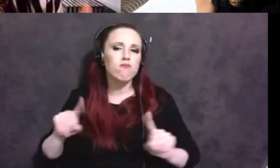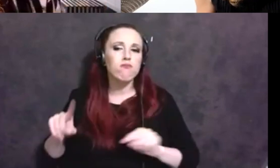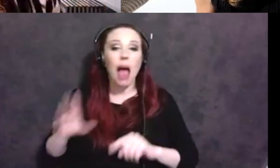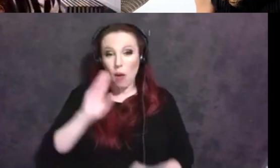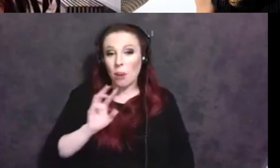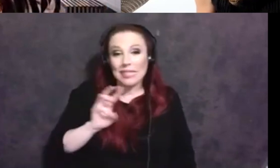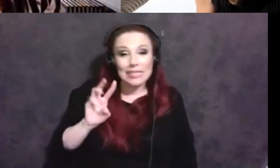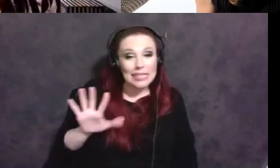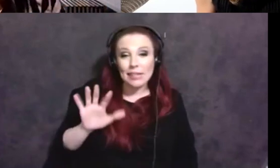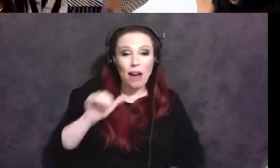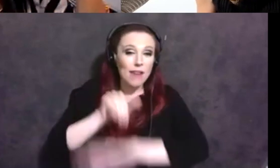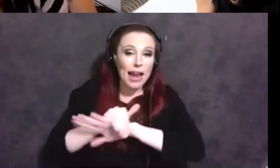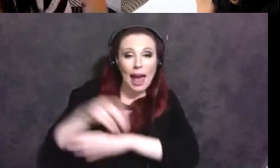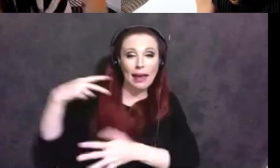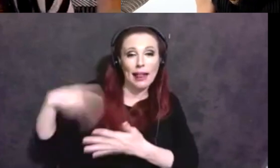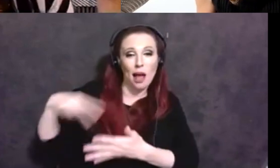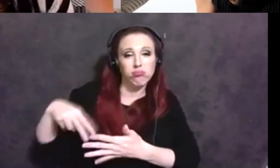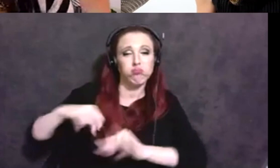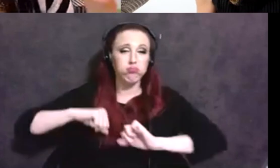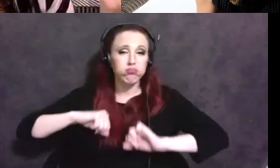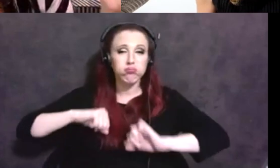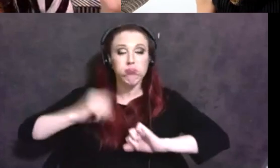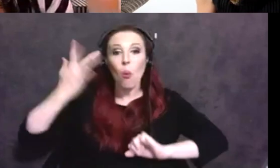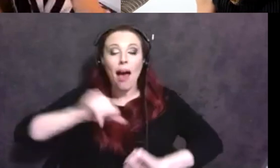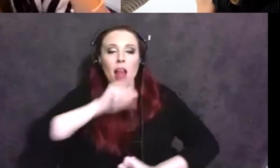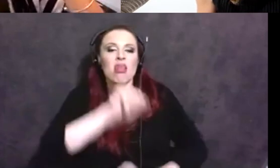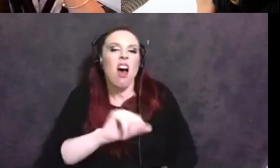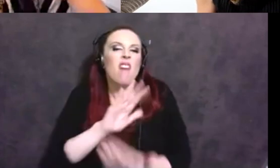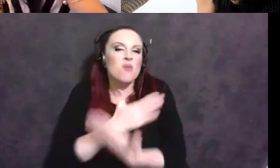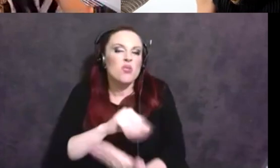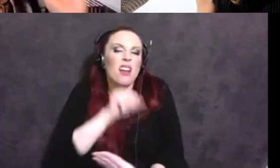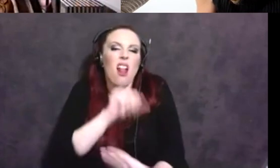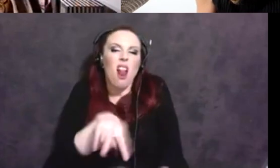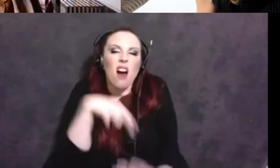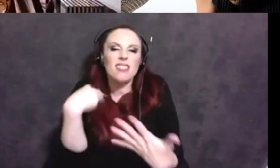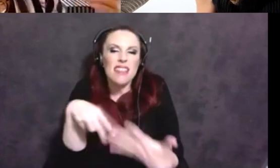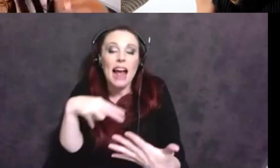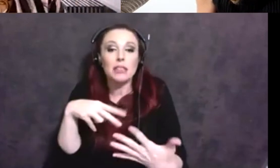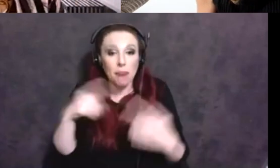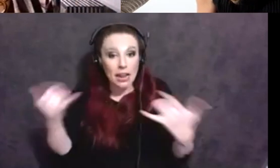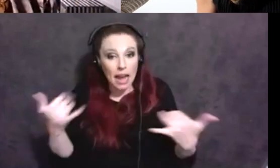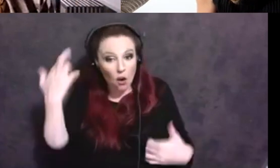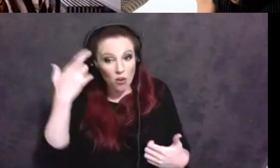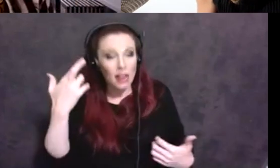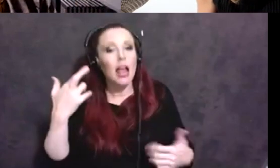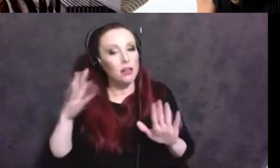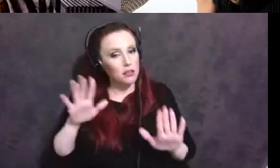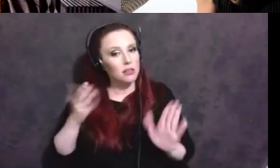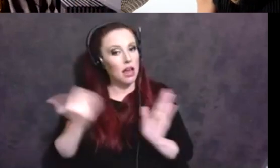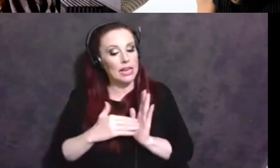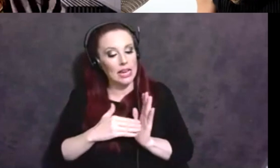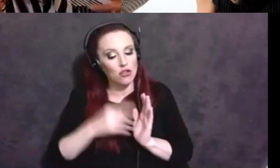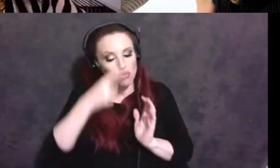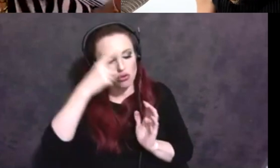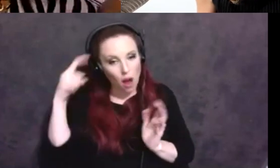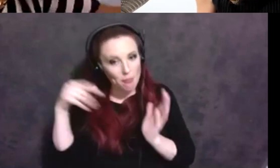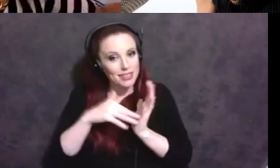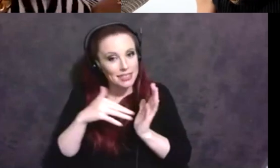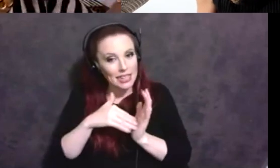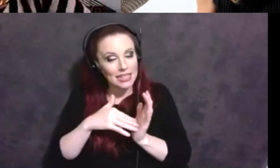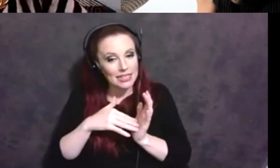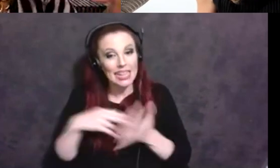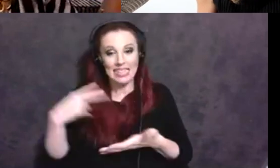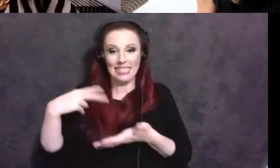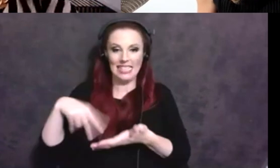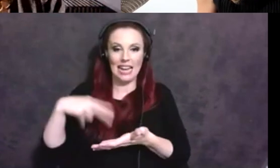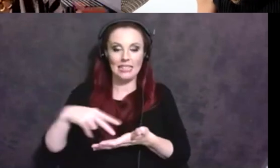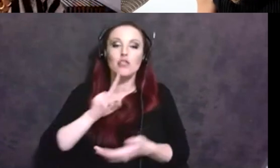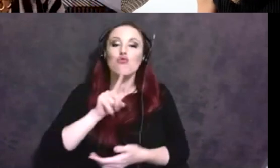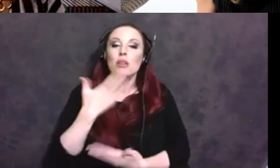am at nightclubs. I will be the 65 year old at the nightclub dancing. I love music and